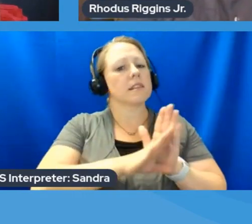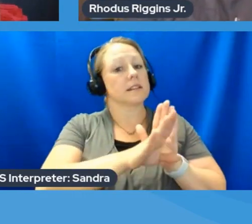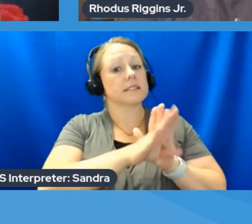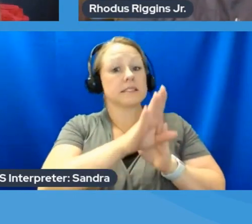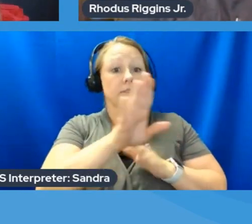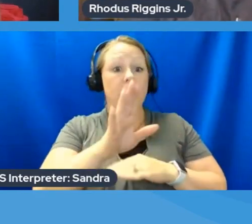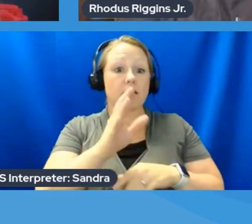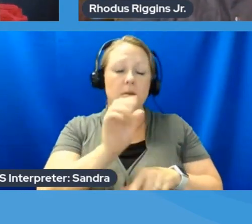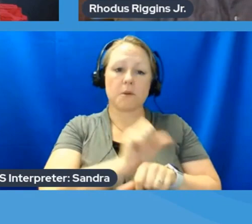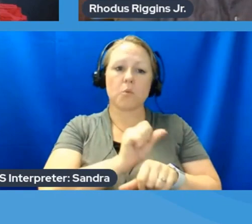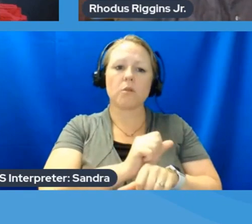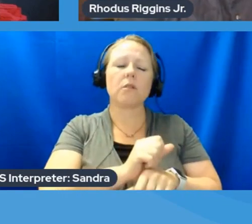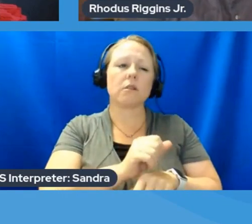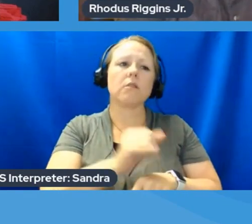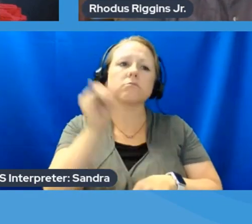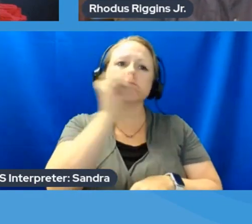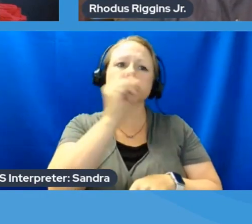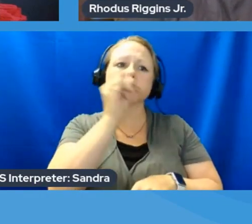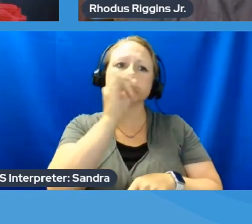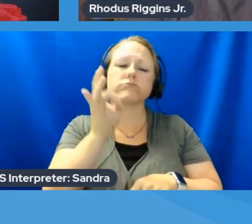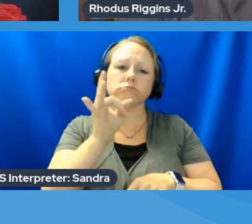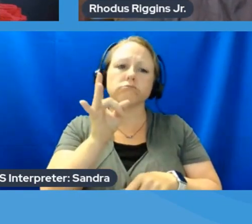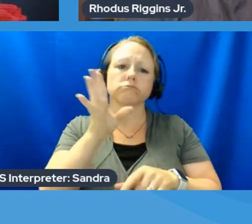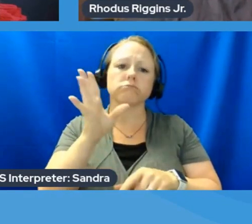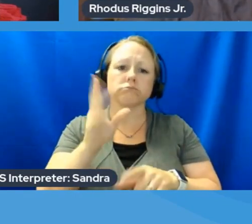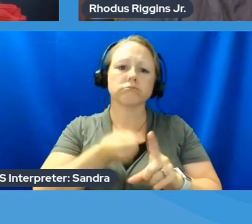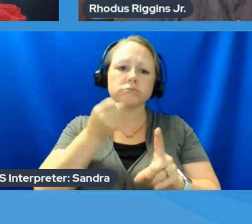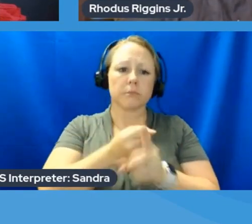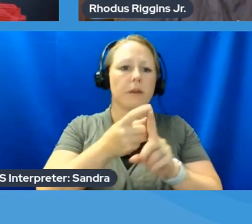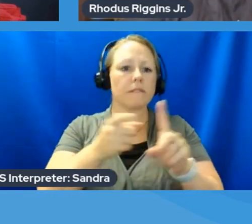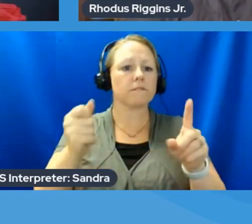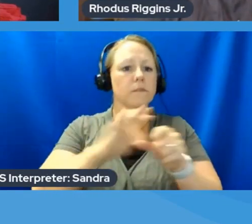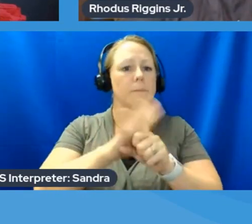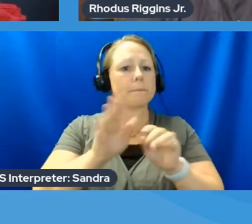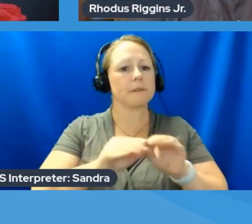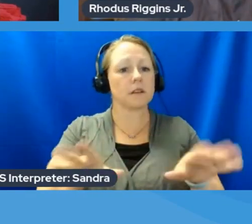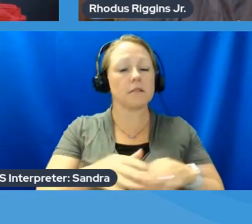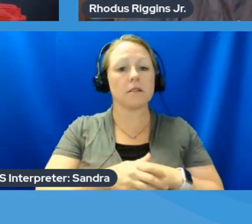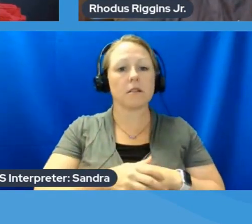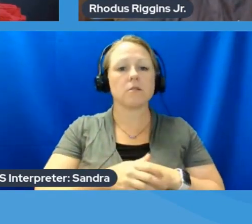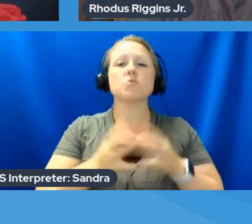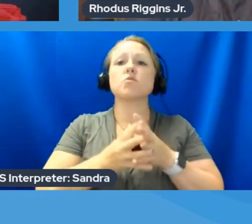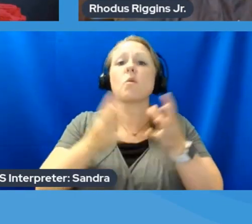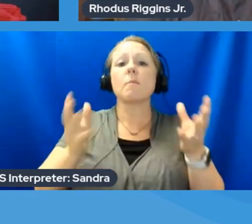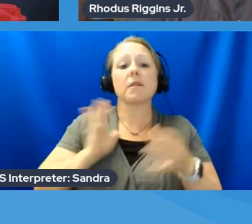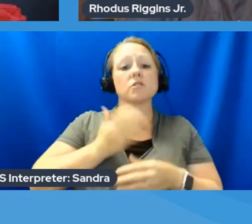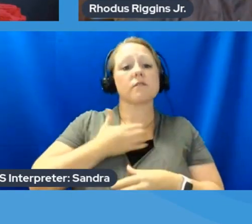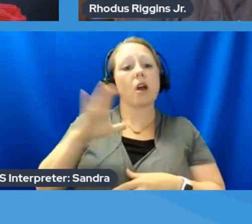because so much the co-creation work is with the children, families,